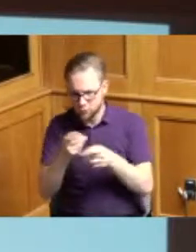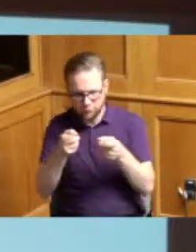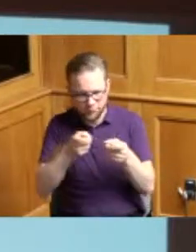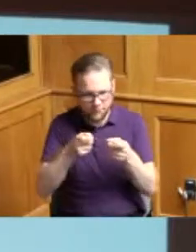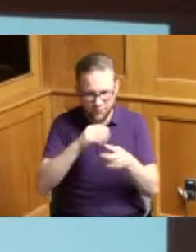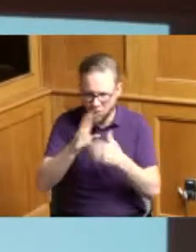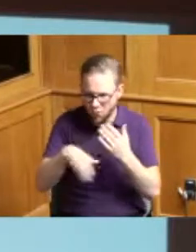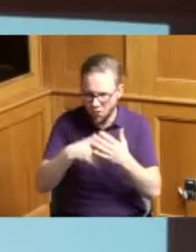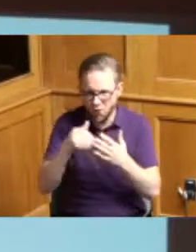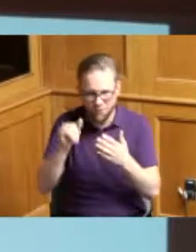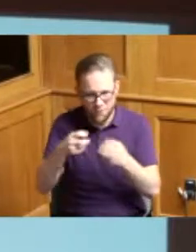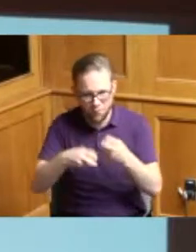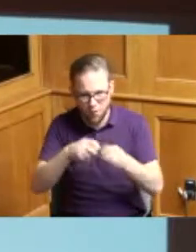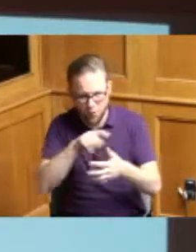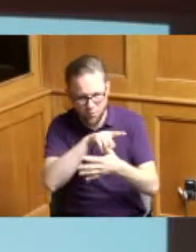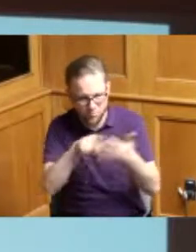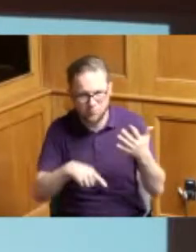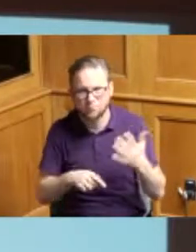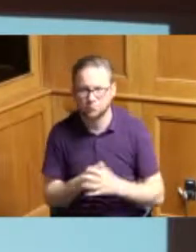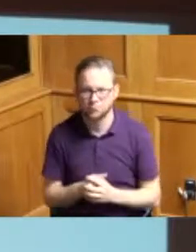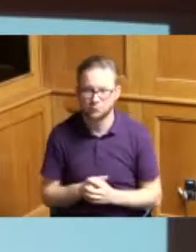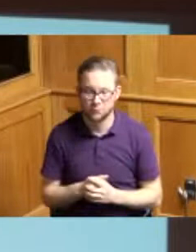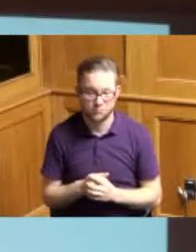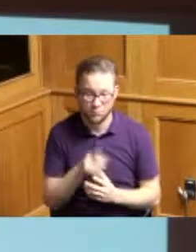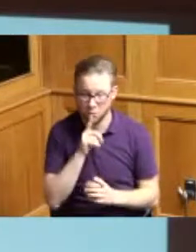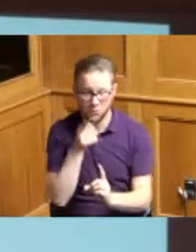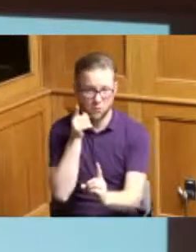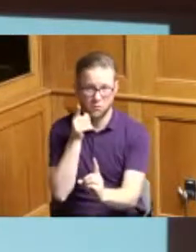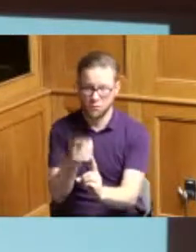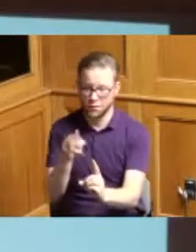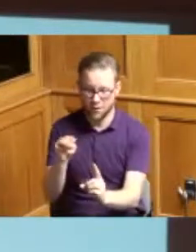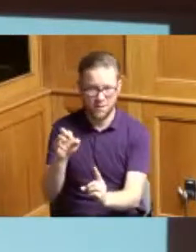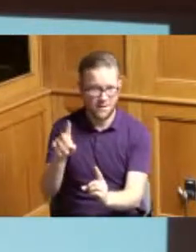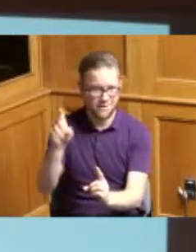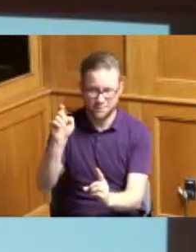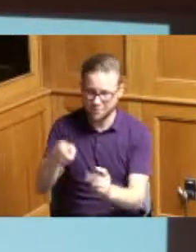some it's difficult to measure but at the end of the day MSD has to manage all of these things